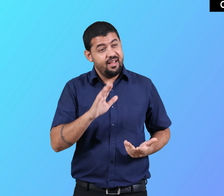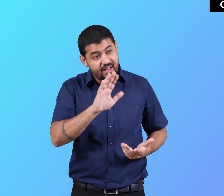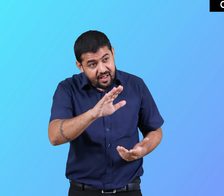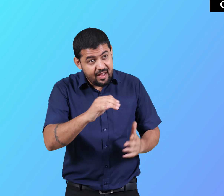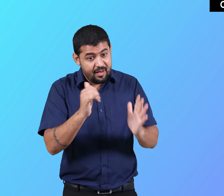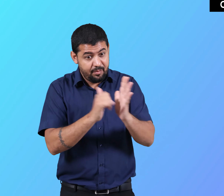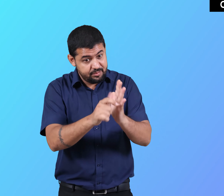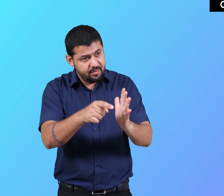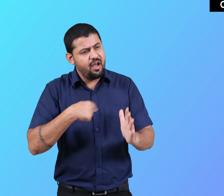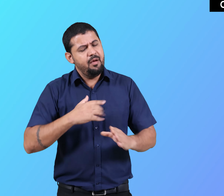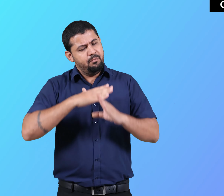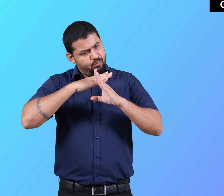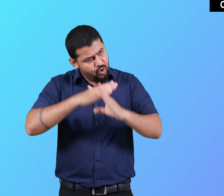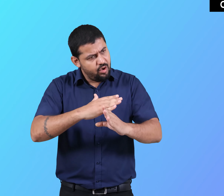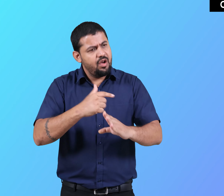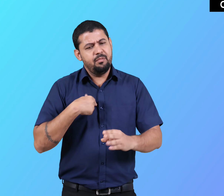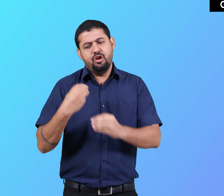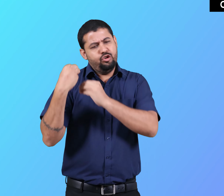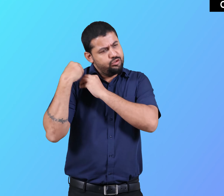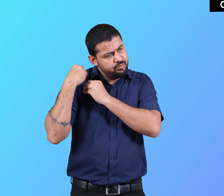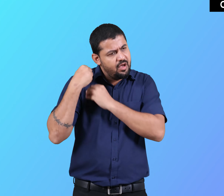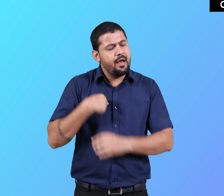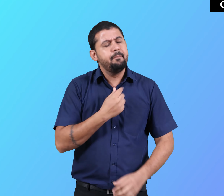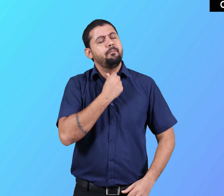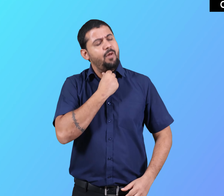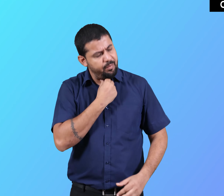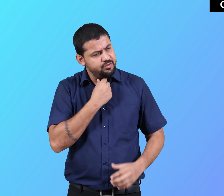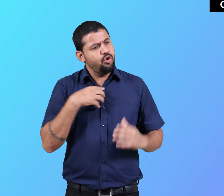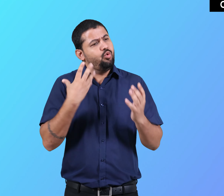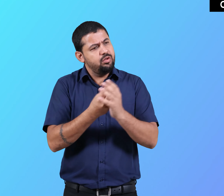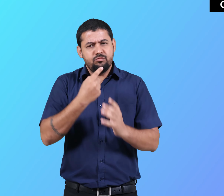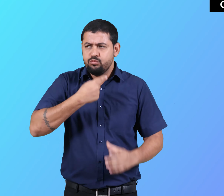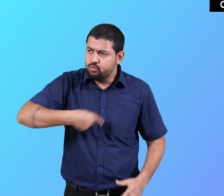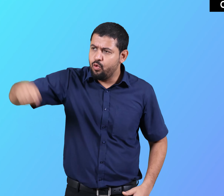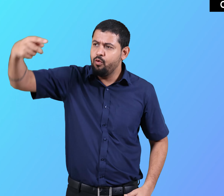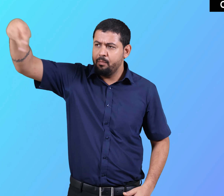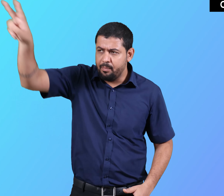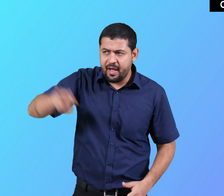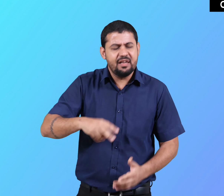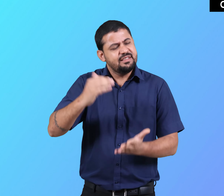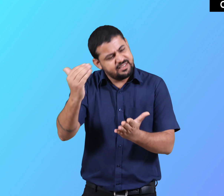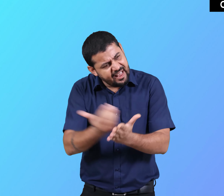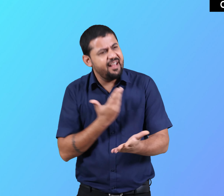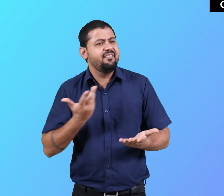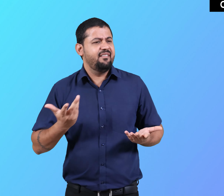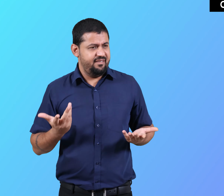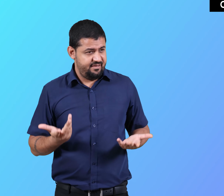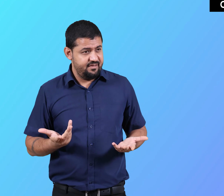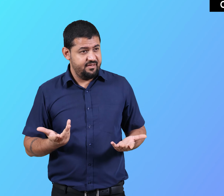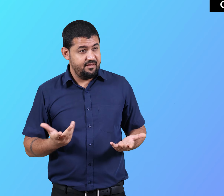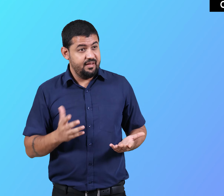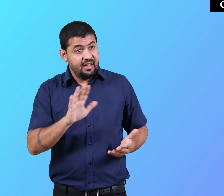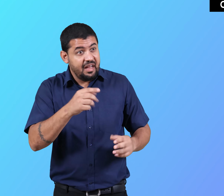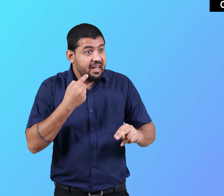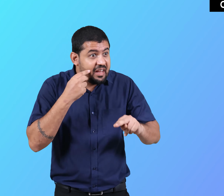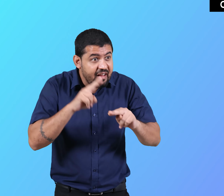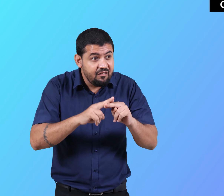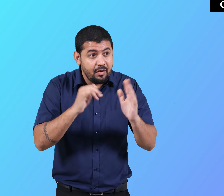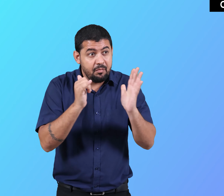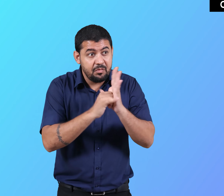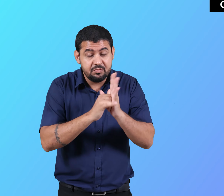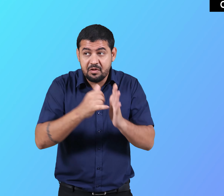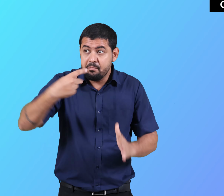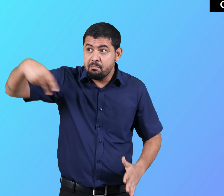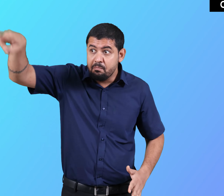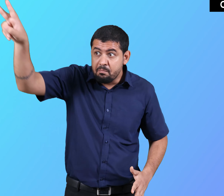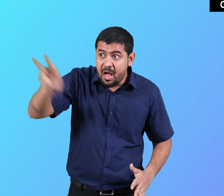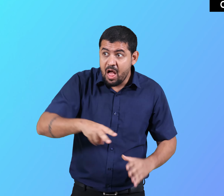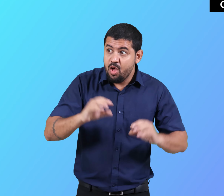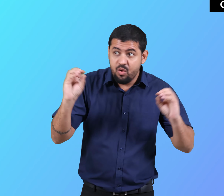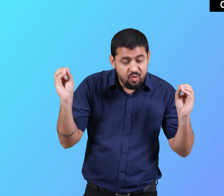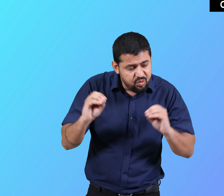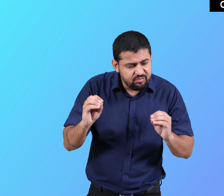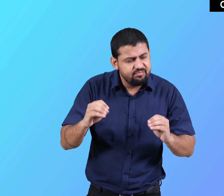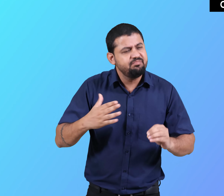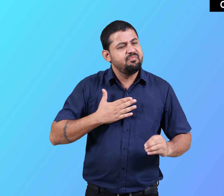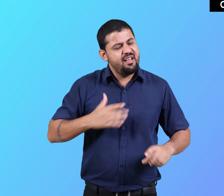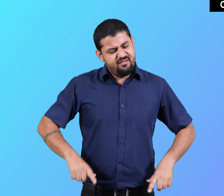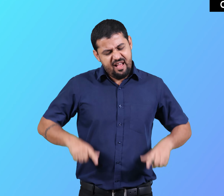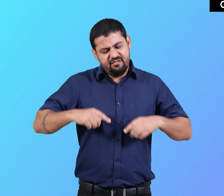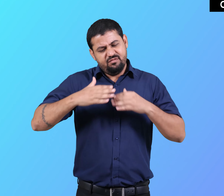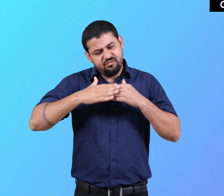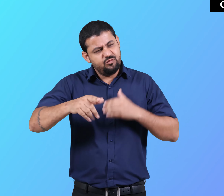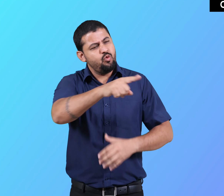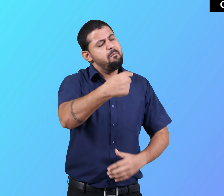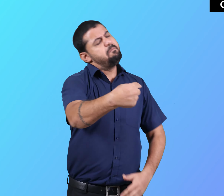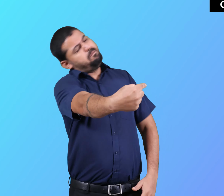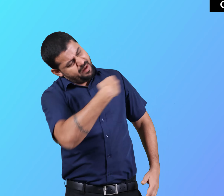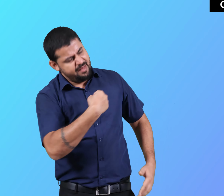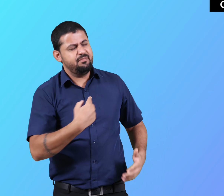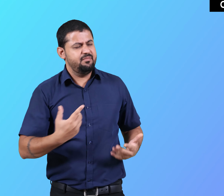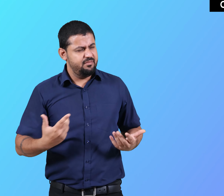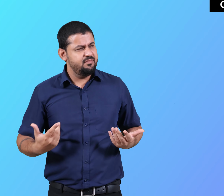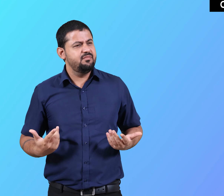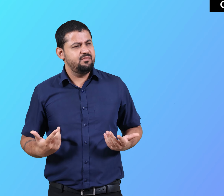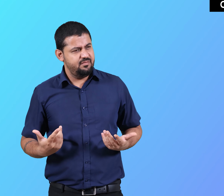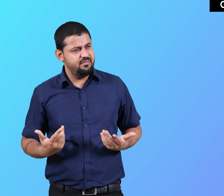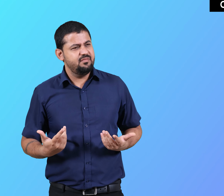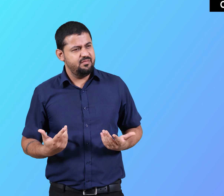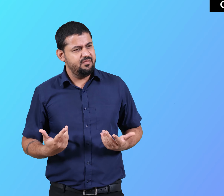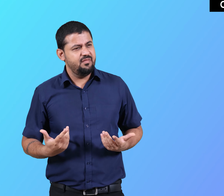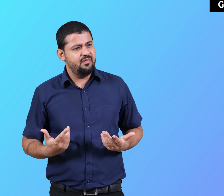I will make sure he is safe. I myself will be responsible for him. If I don’t bring him back to you, you can blame me the rest of my life.